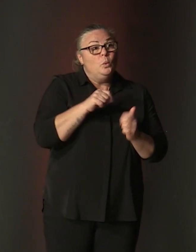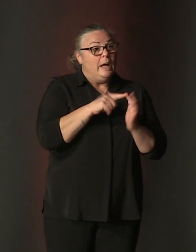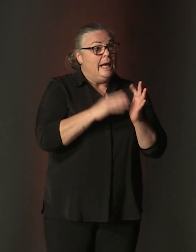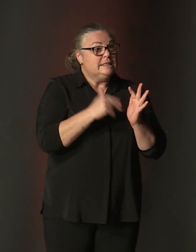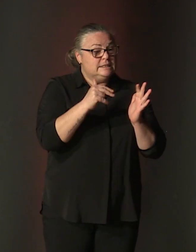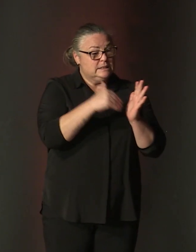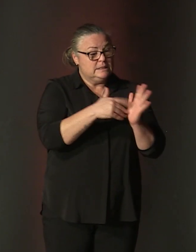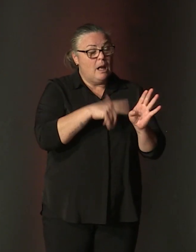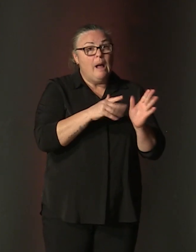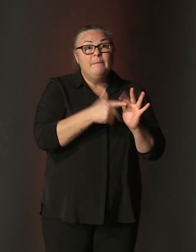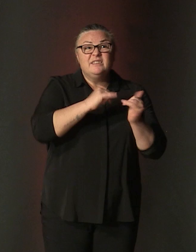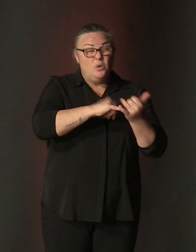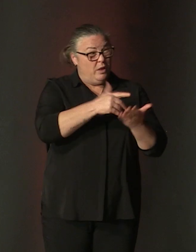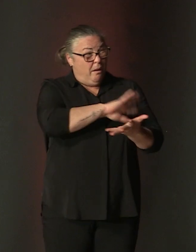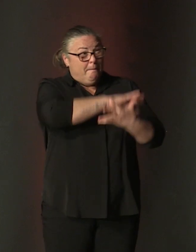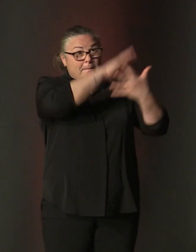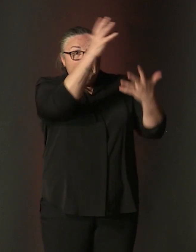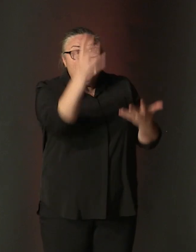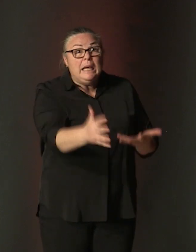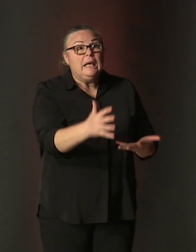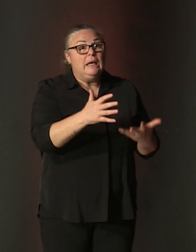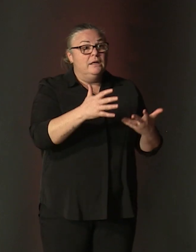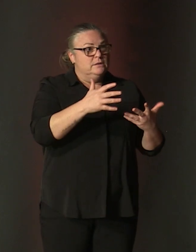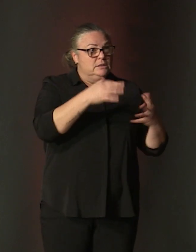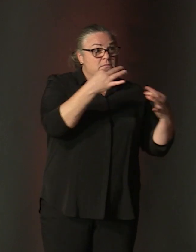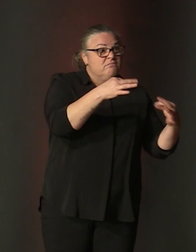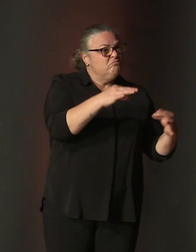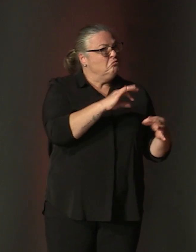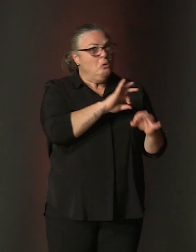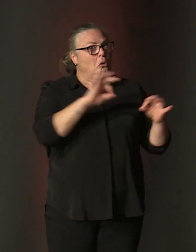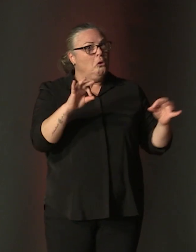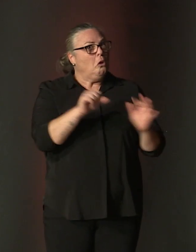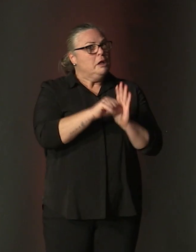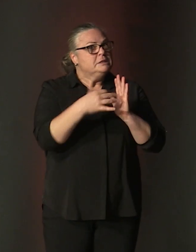Producing enzymes even in large quantities is relatively inexpensive,